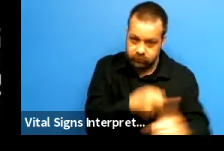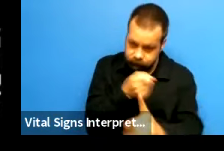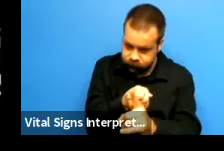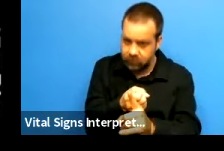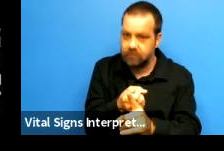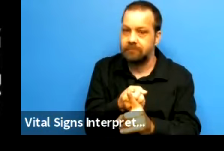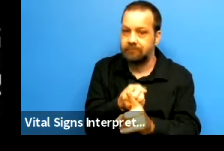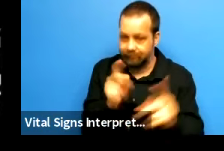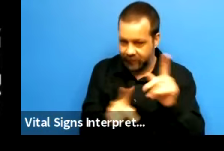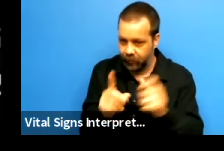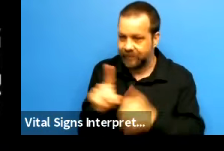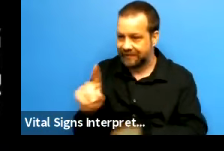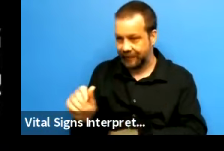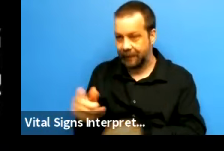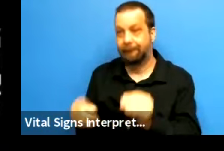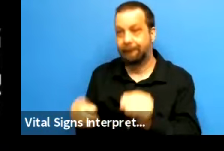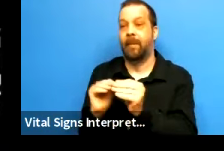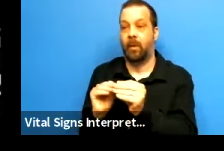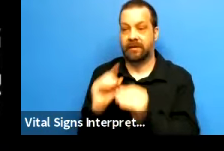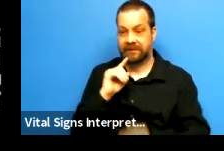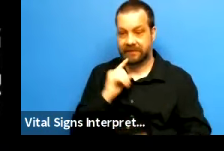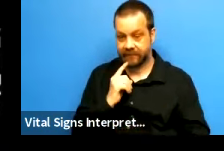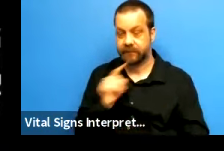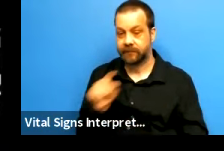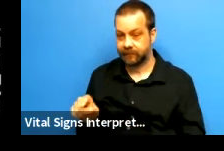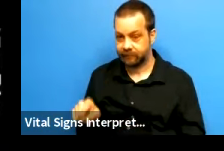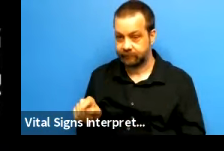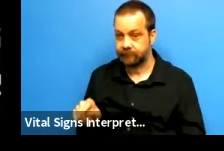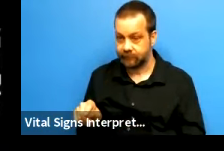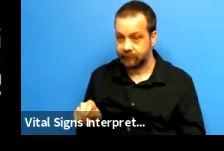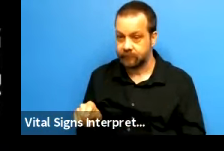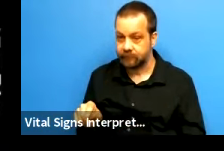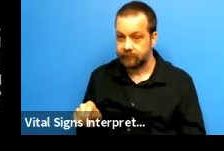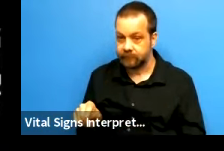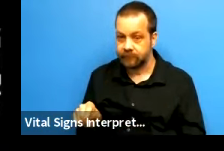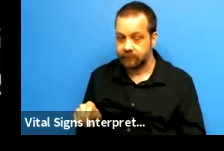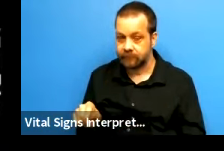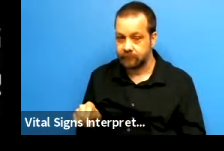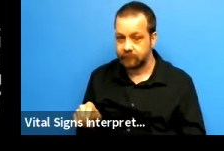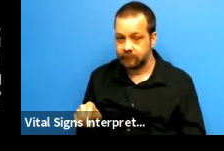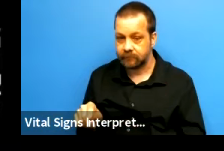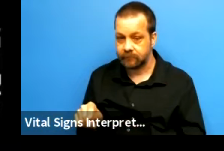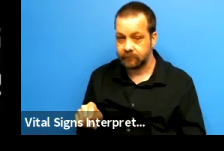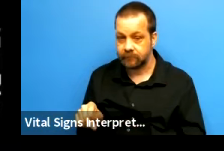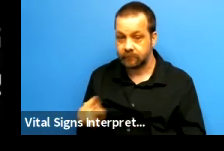that they're not impacting people without disabilities. People with disabilities have truly been